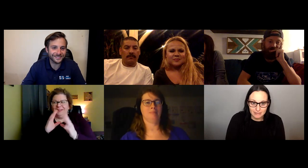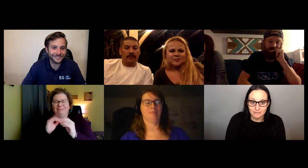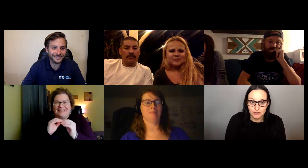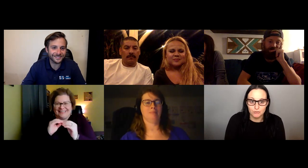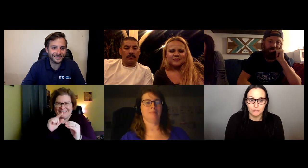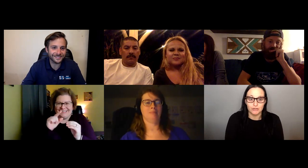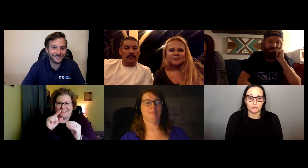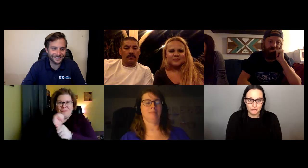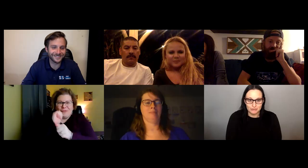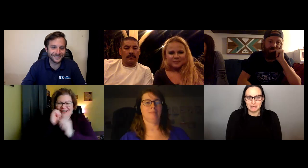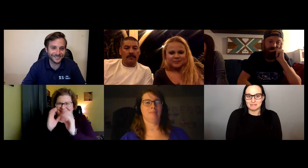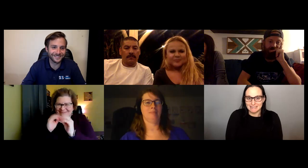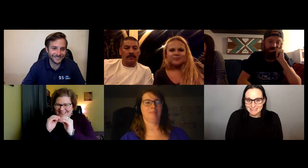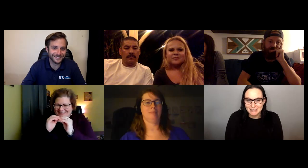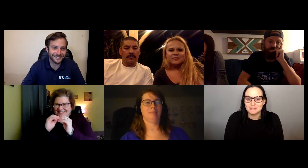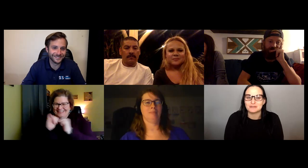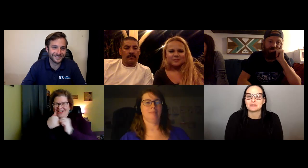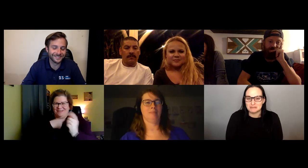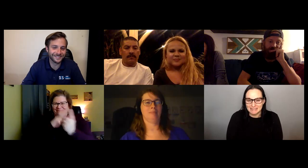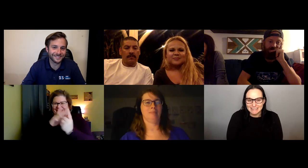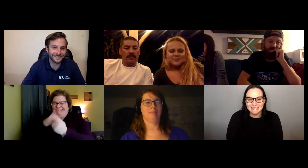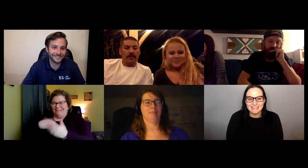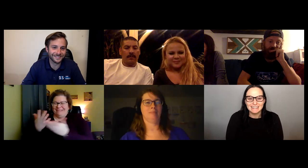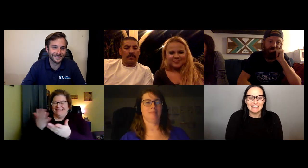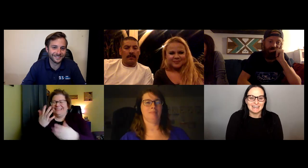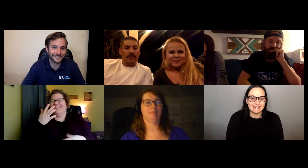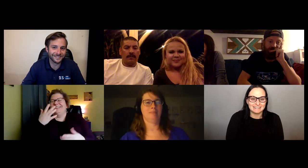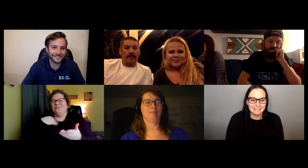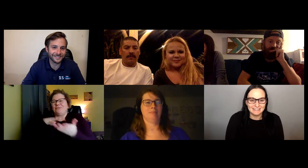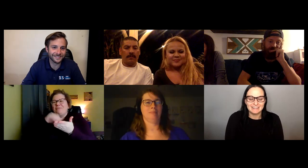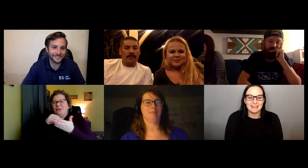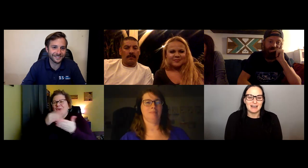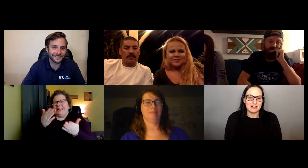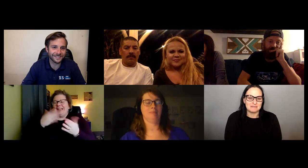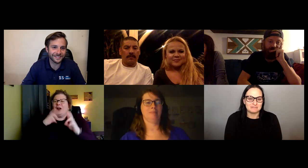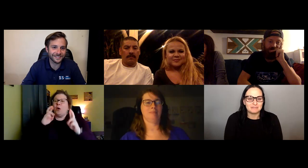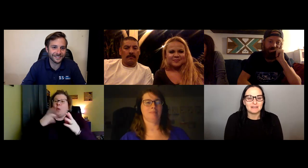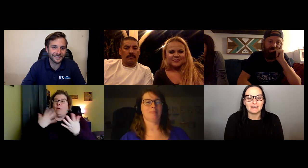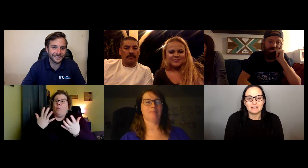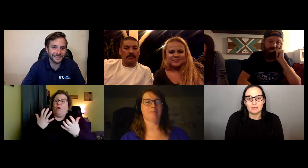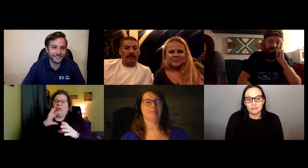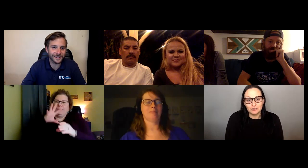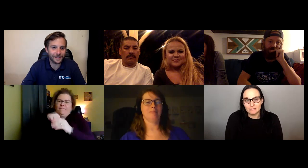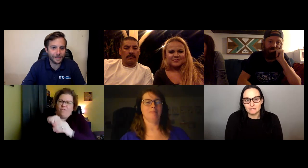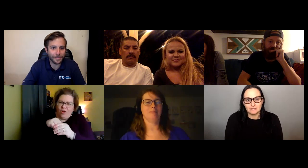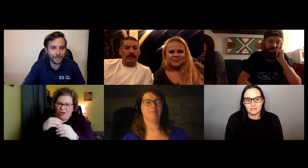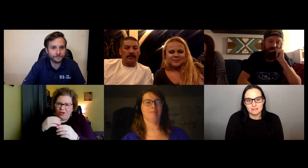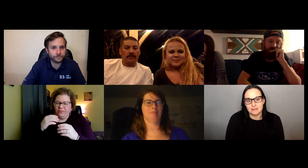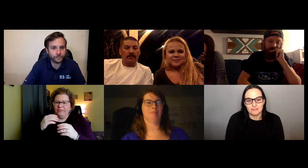individuals through my meetings through work meetings